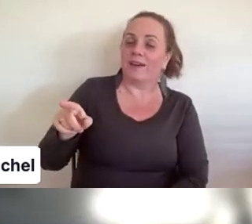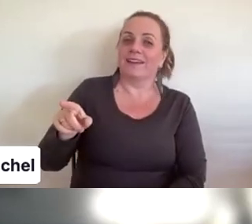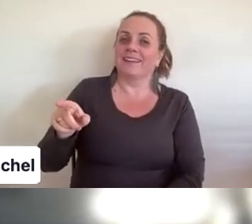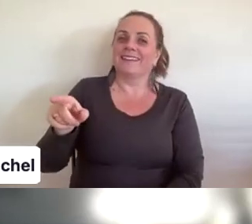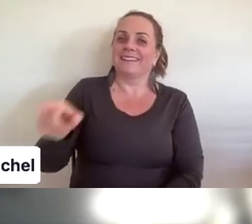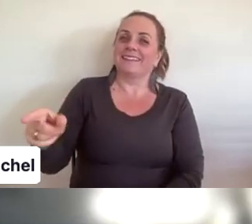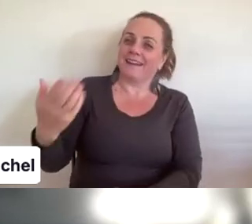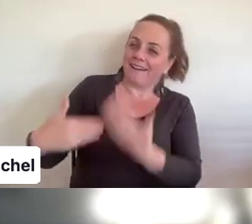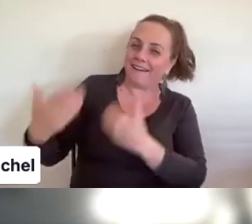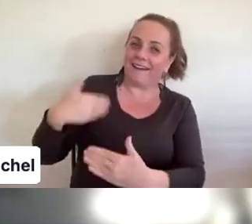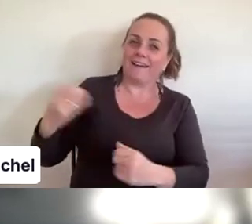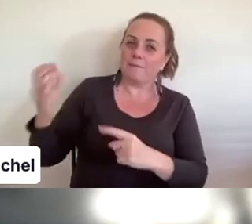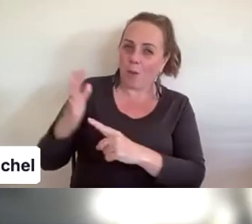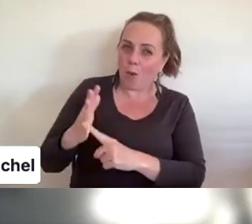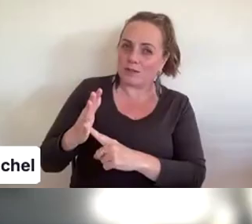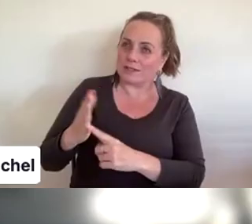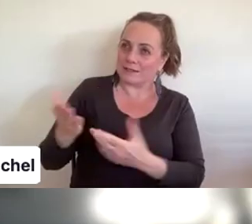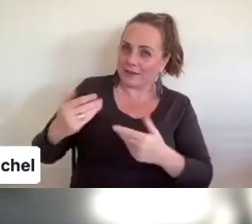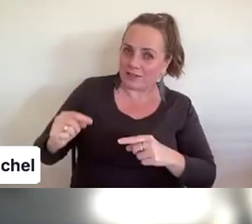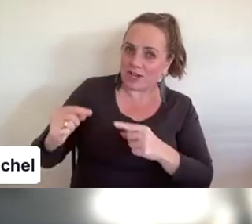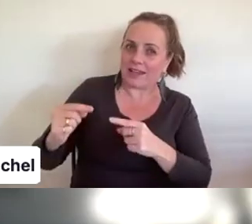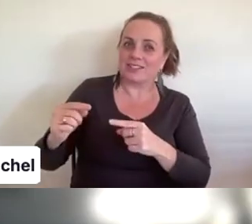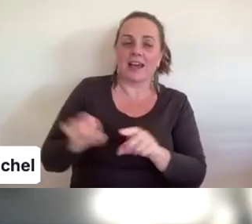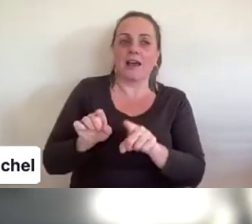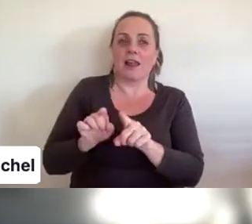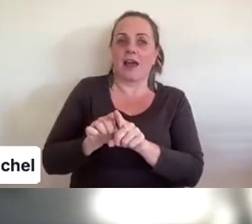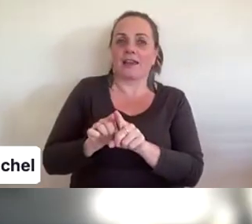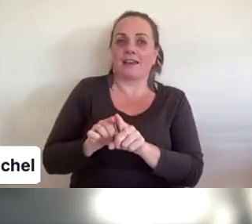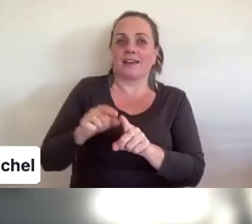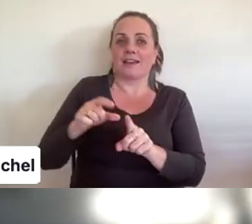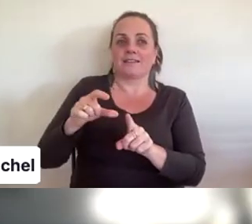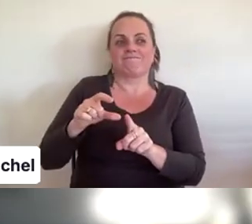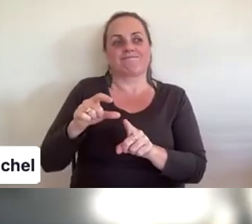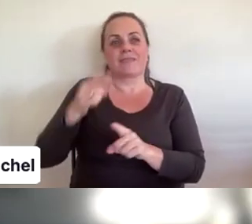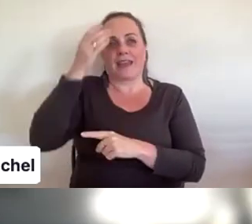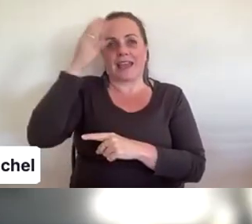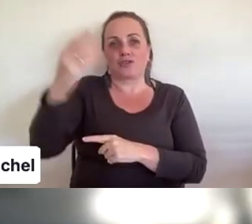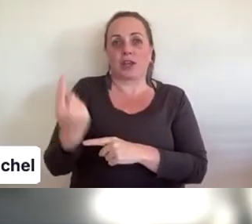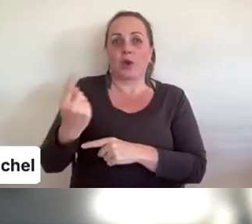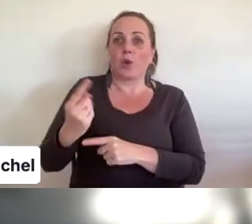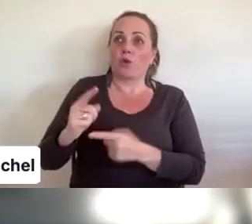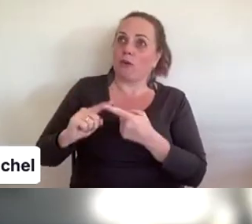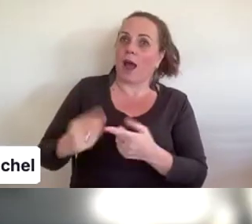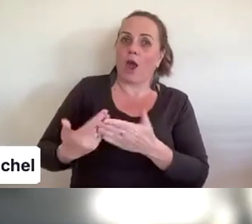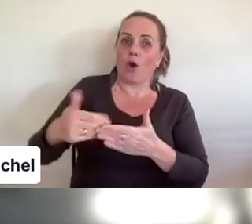really important provocation that democracy is so much more than voting, and we typically think of